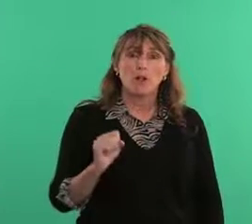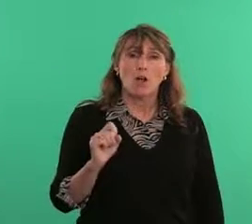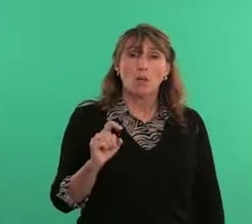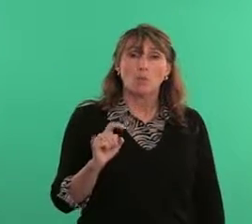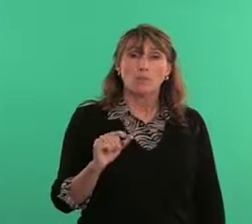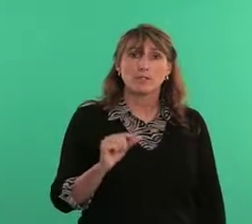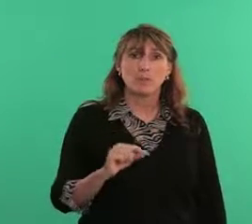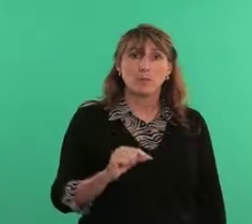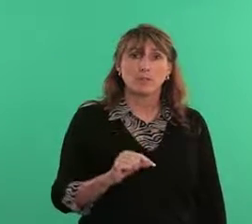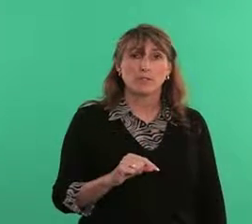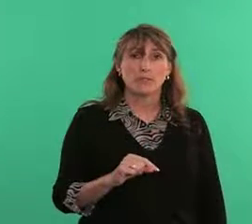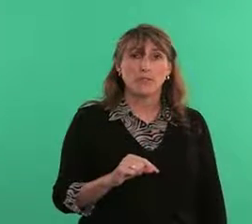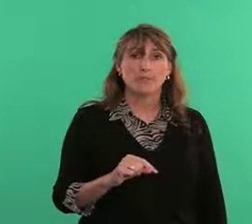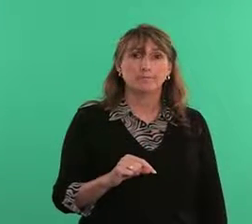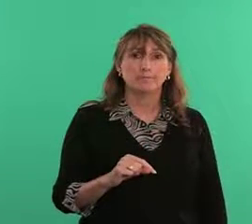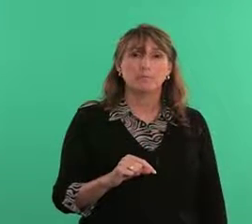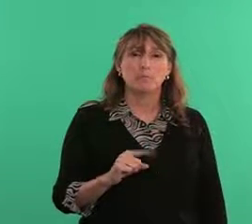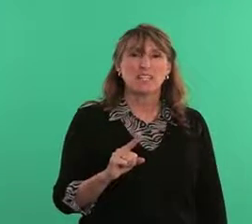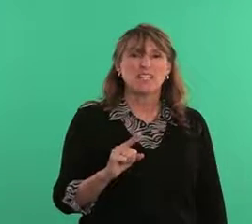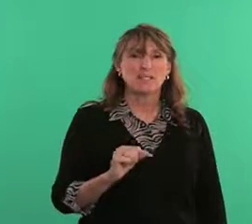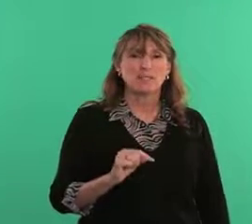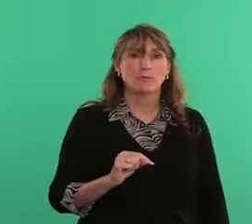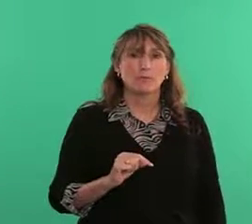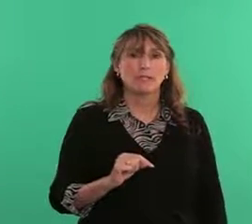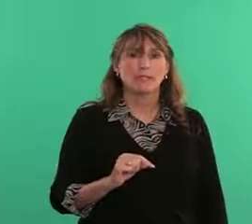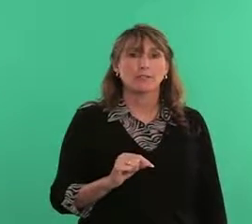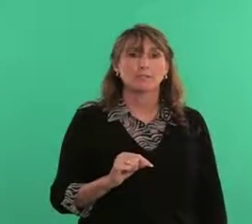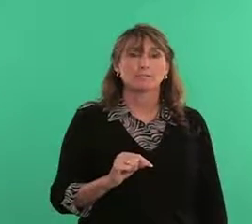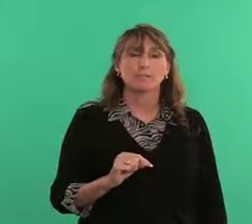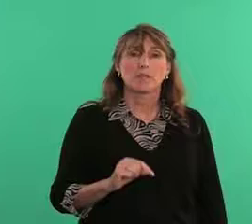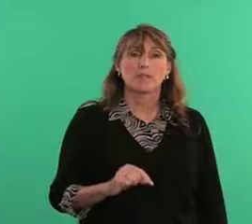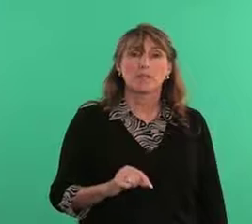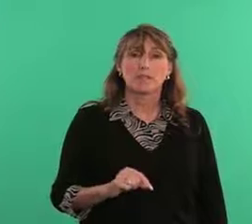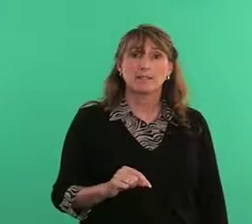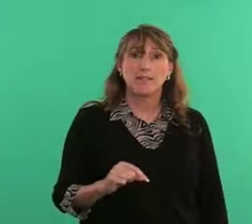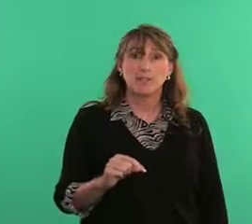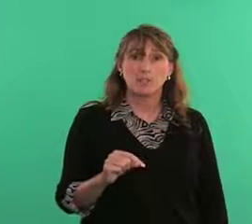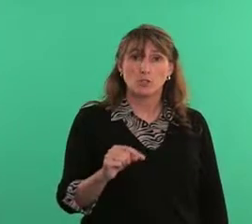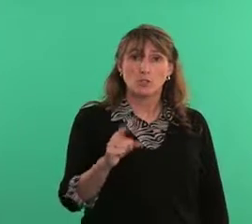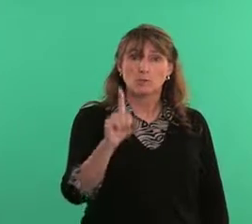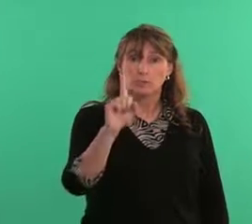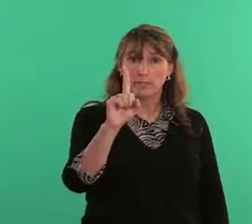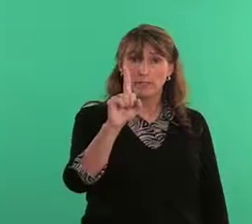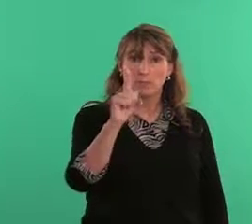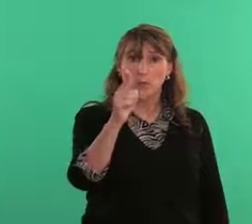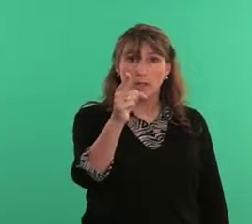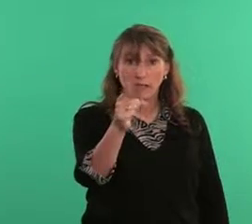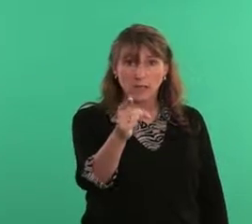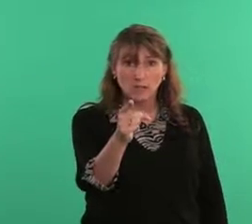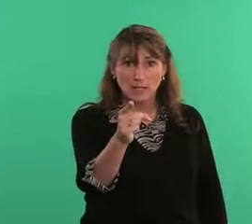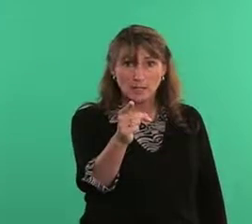all the words that go with the sign. It will make it easier for you later. The next sign is you. Again the one handshape